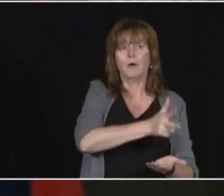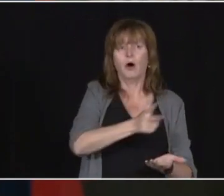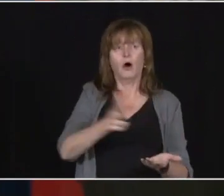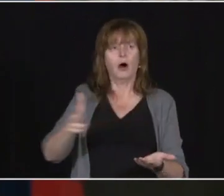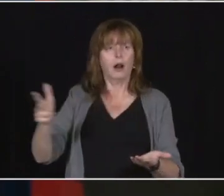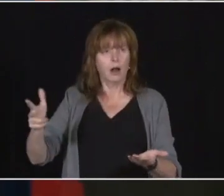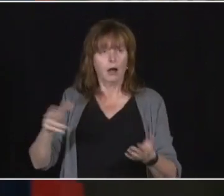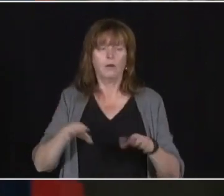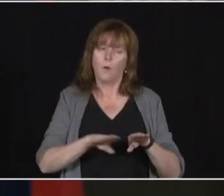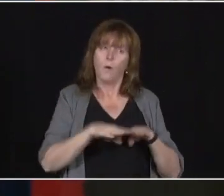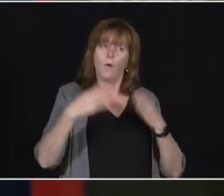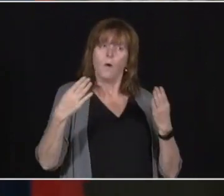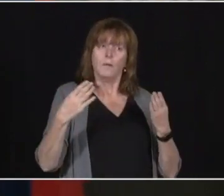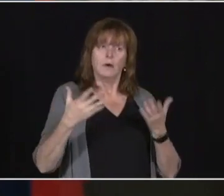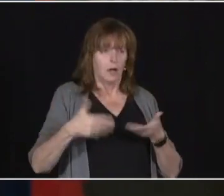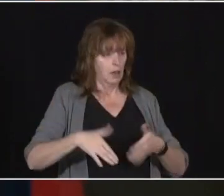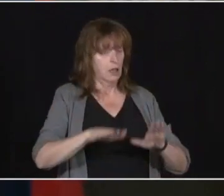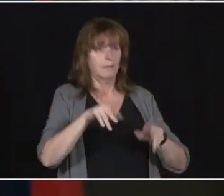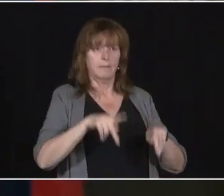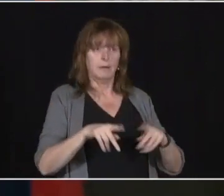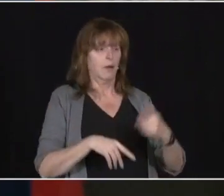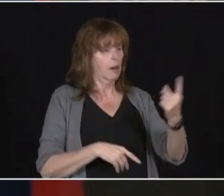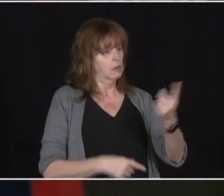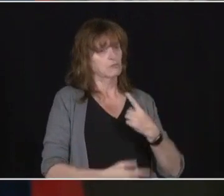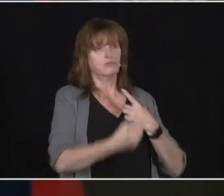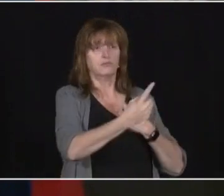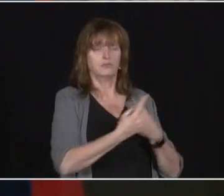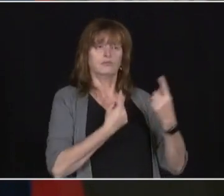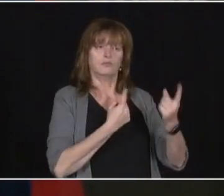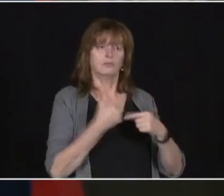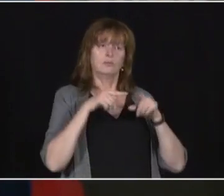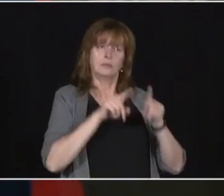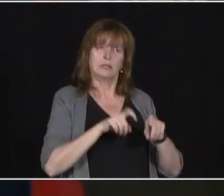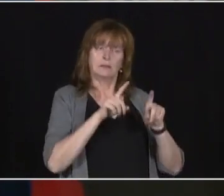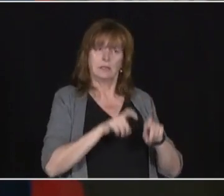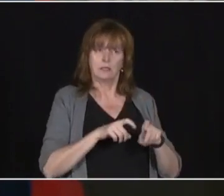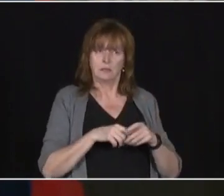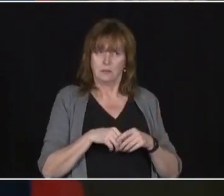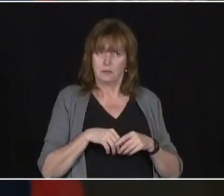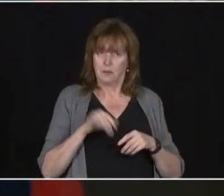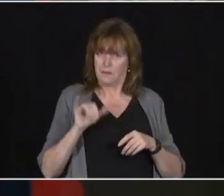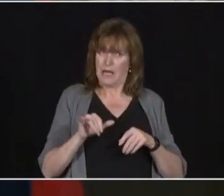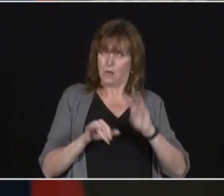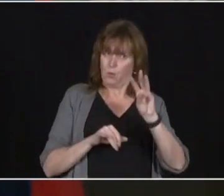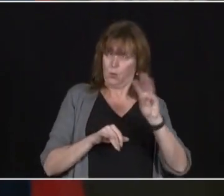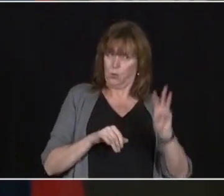Is it something that you support? We will be rolling it out across